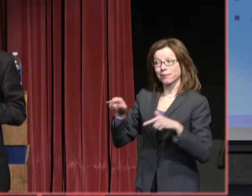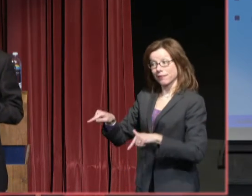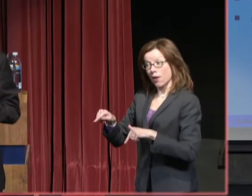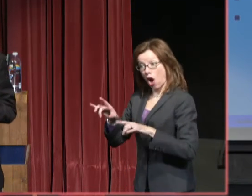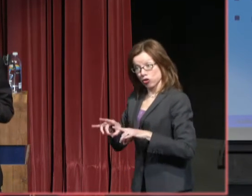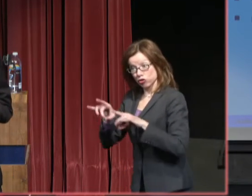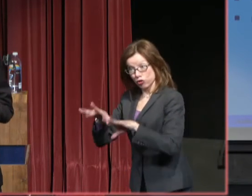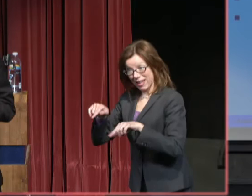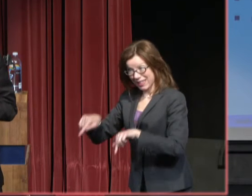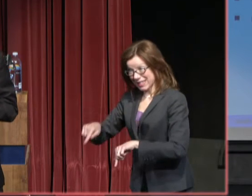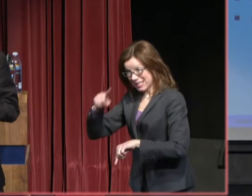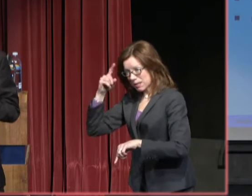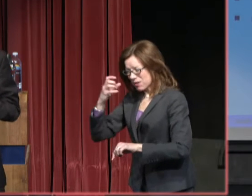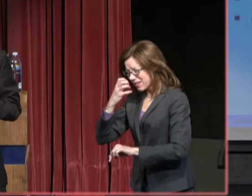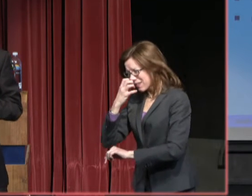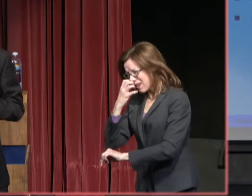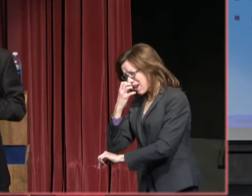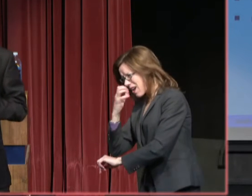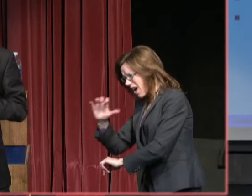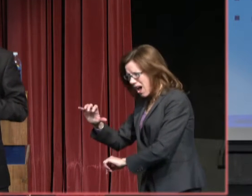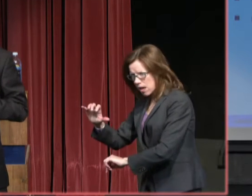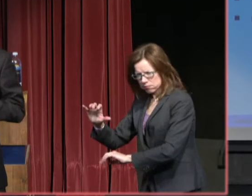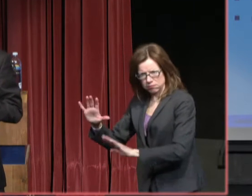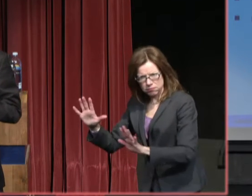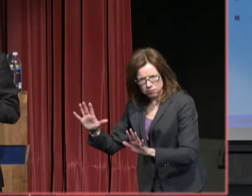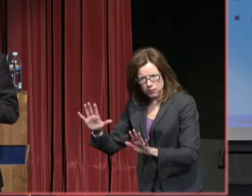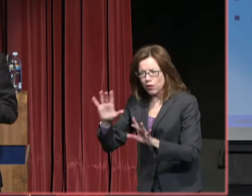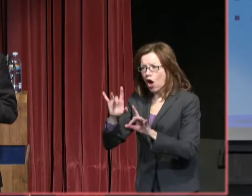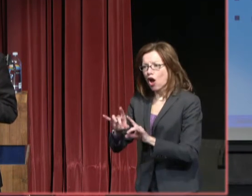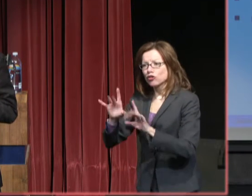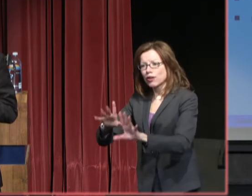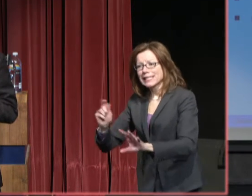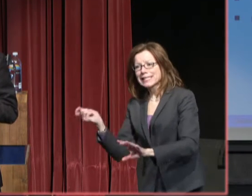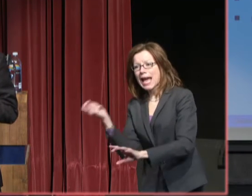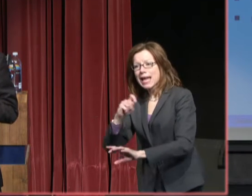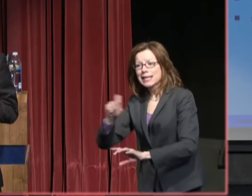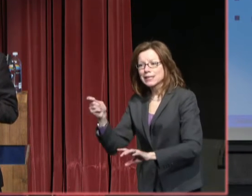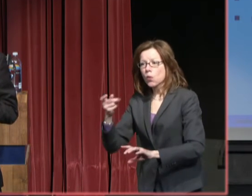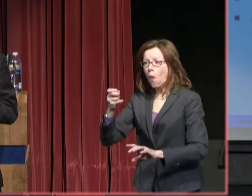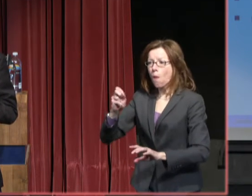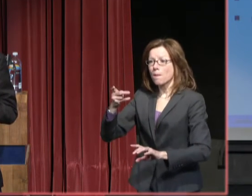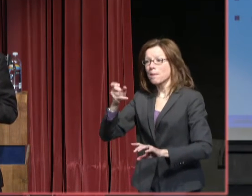and they had to shut down the Australian tennis open because it was too hot.